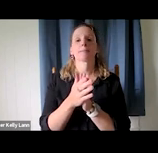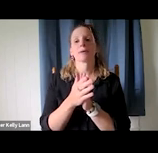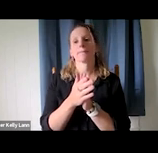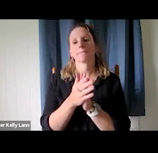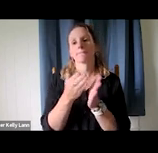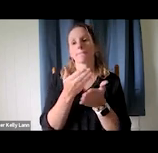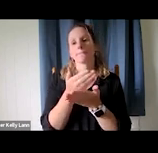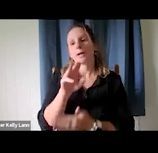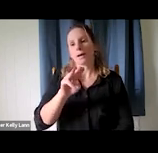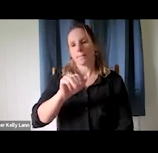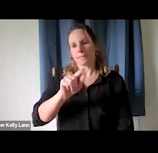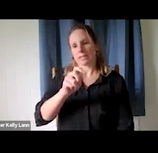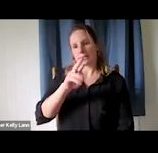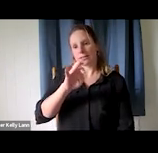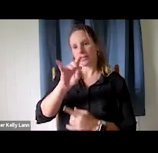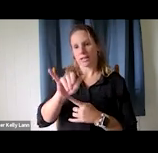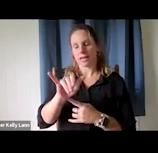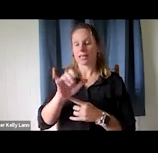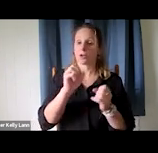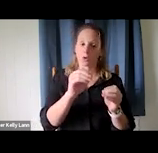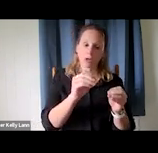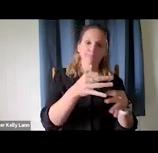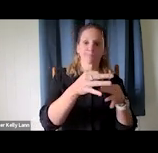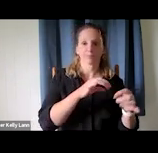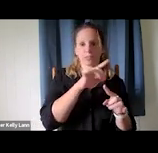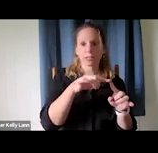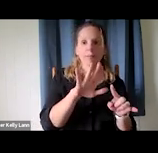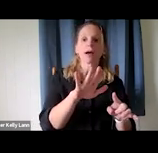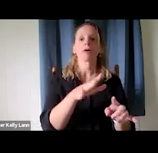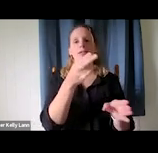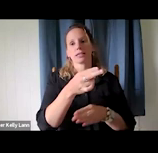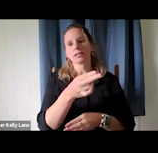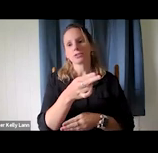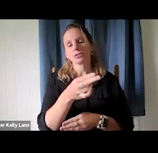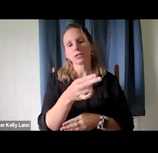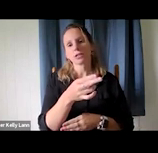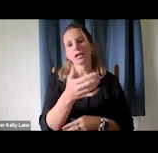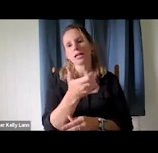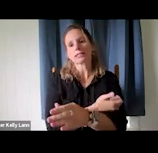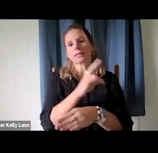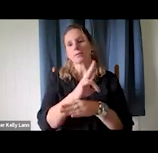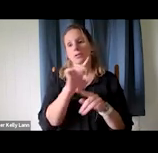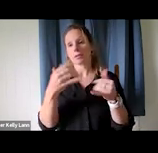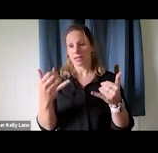So I laid out his personal history with substance use and now, it's my job to make sure